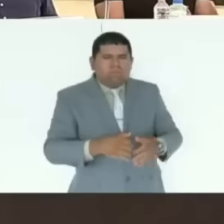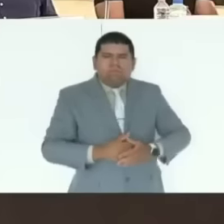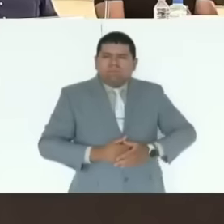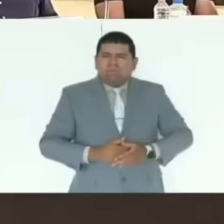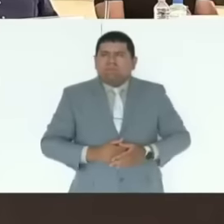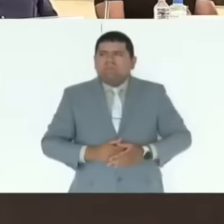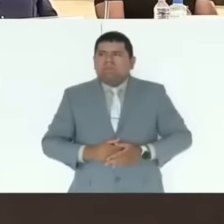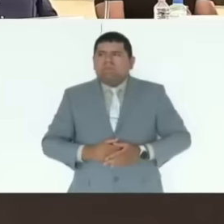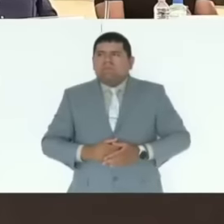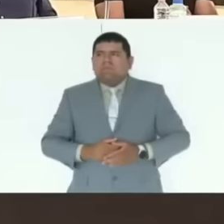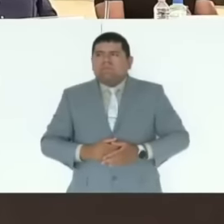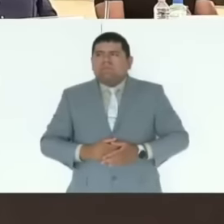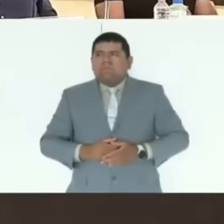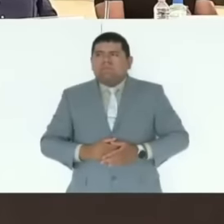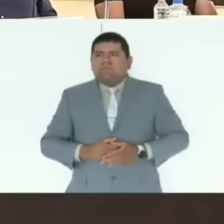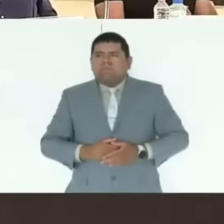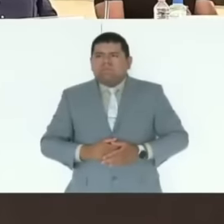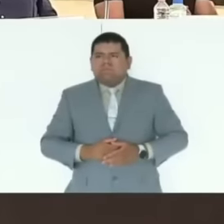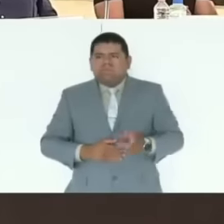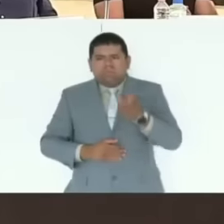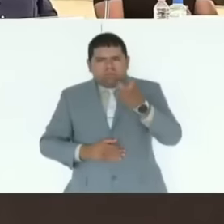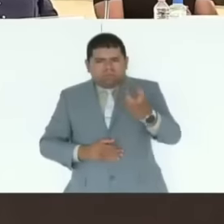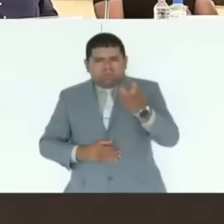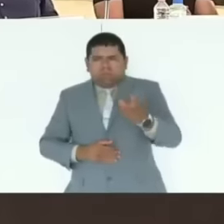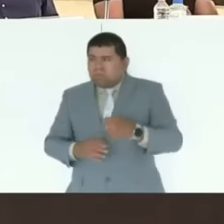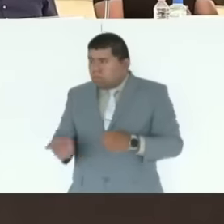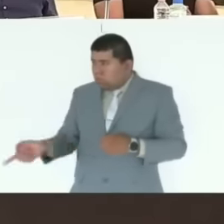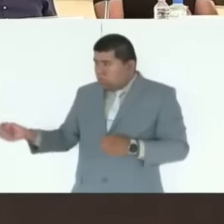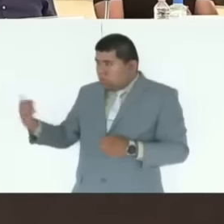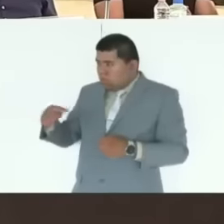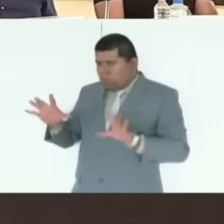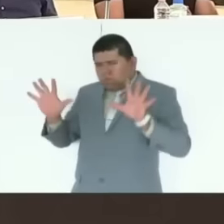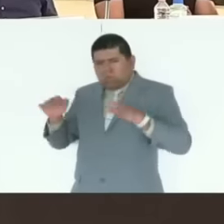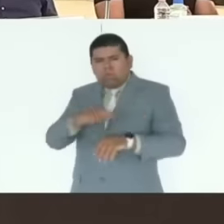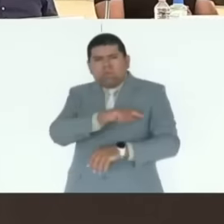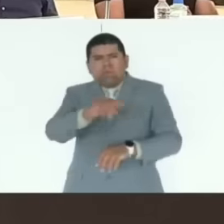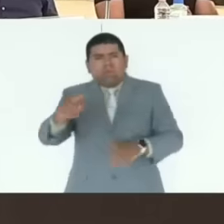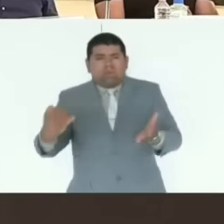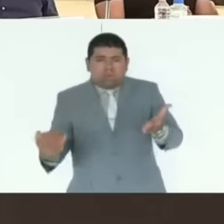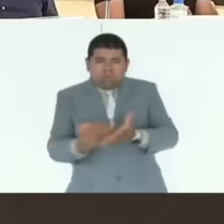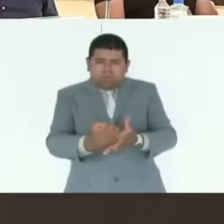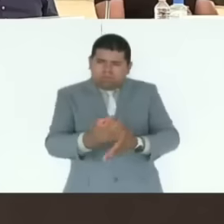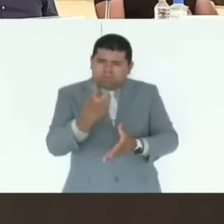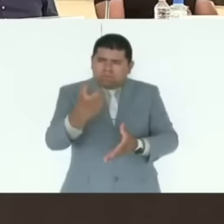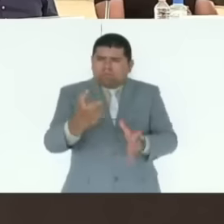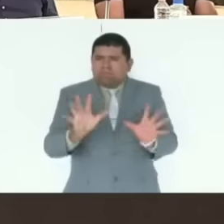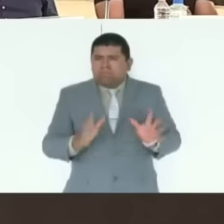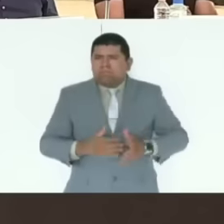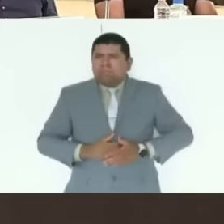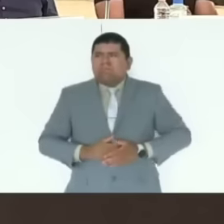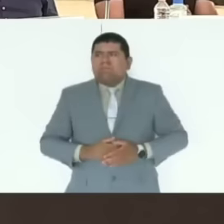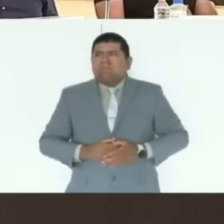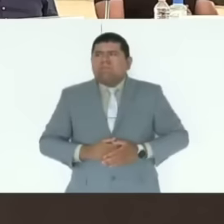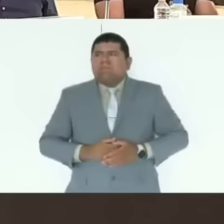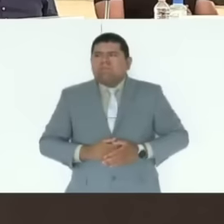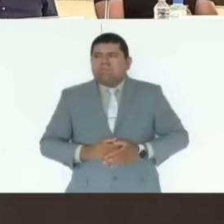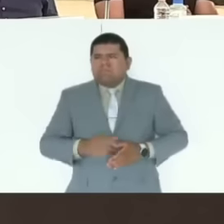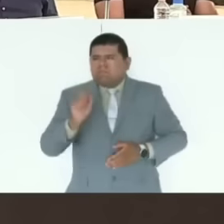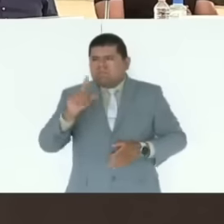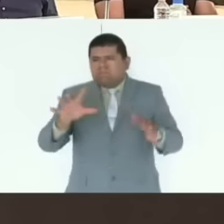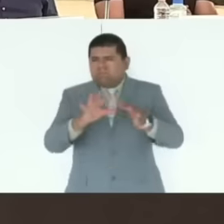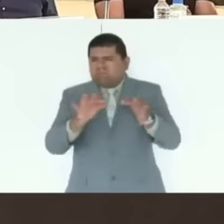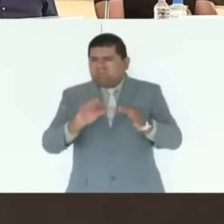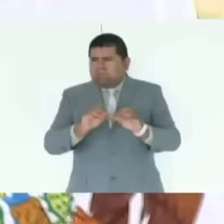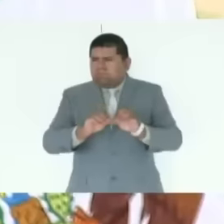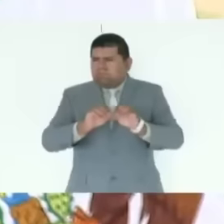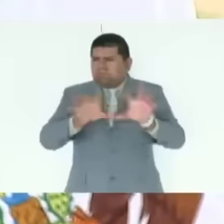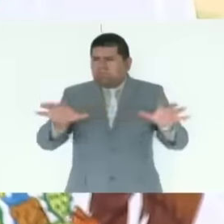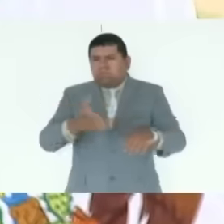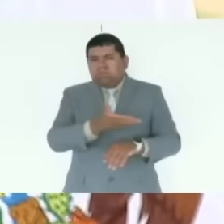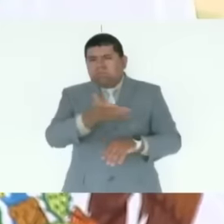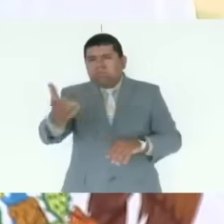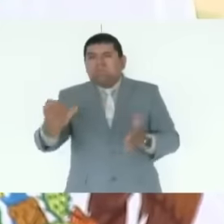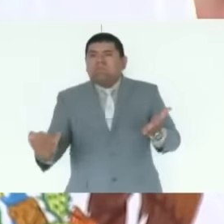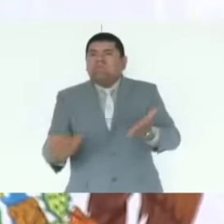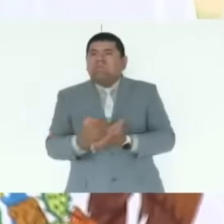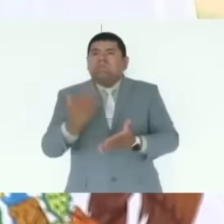of Mexico. That was the popular mandate and it must also be said that there was a popular mandate that said